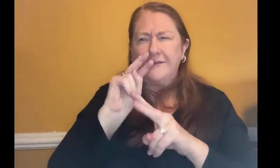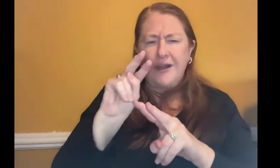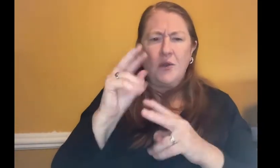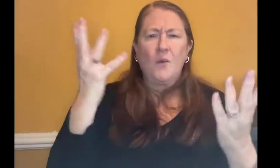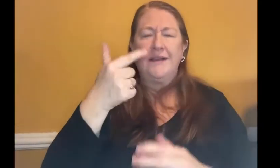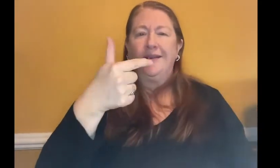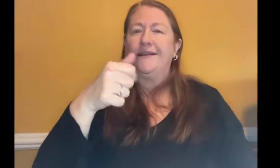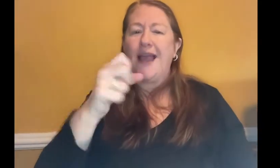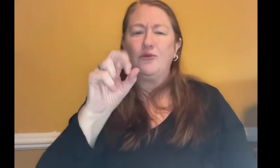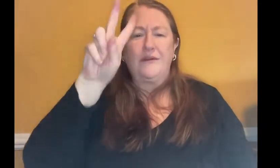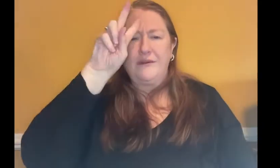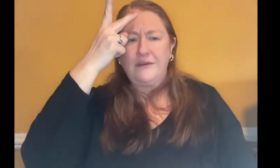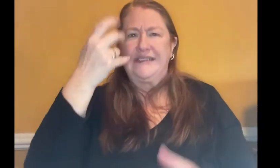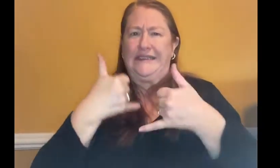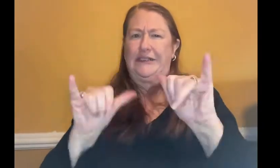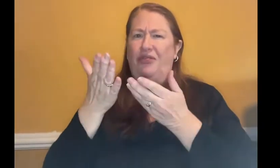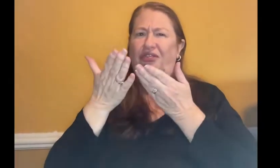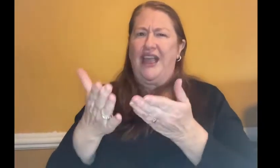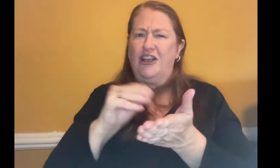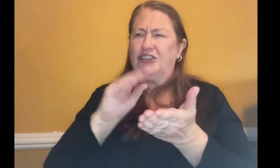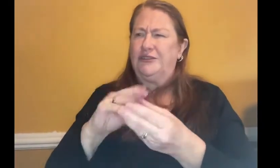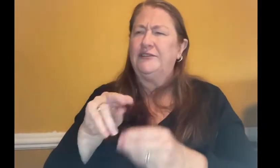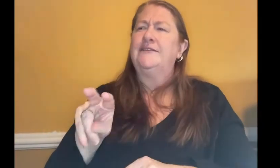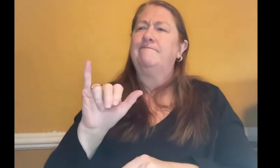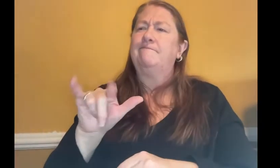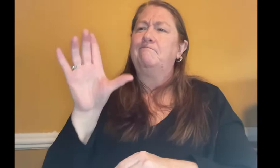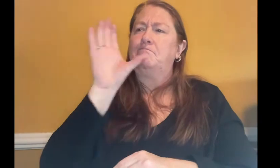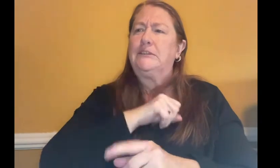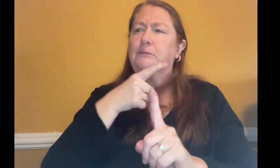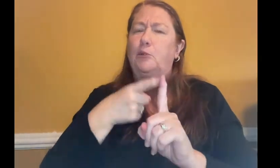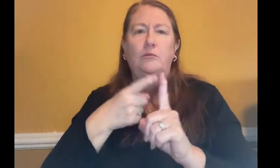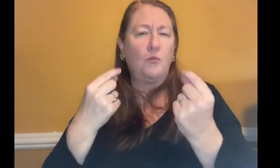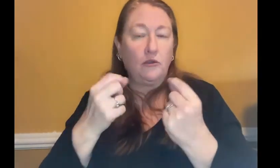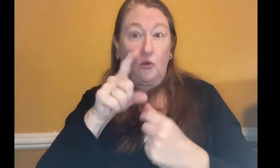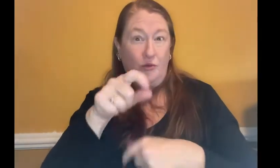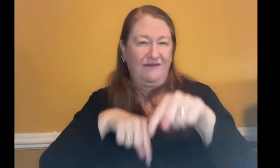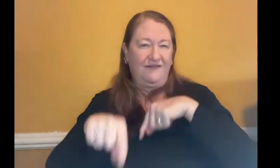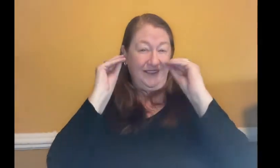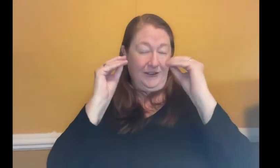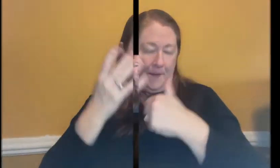and what gaps or misconceptions still exist that need to be addressed.